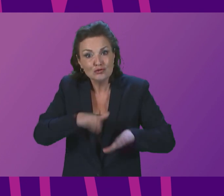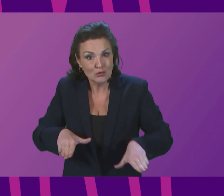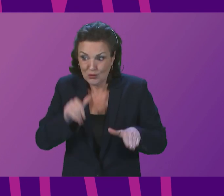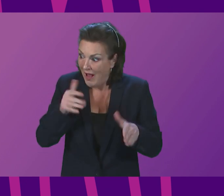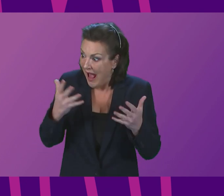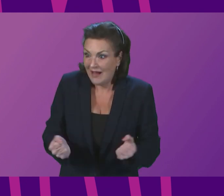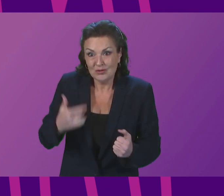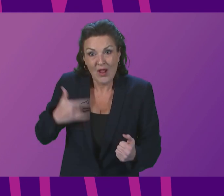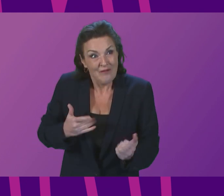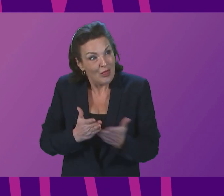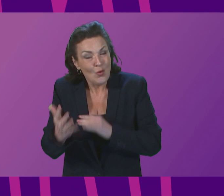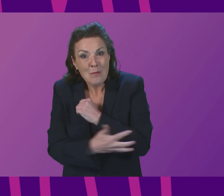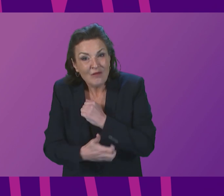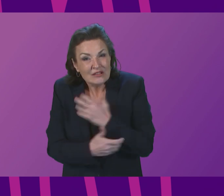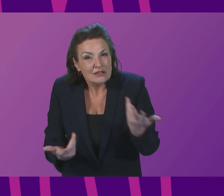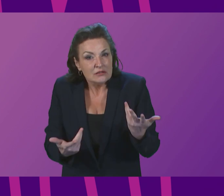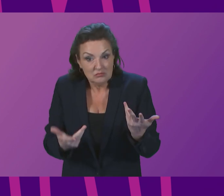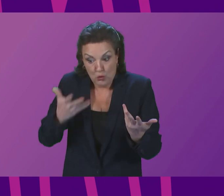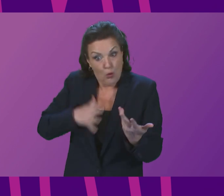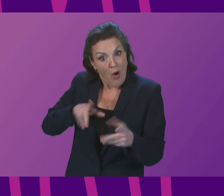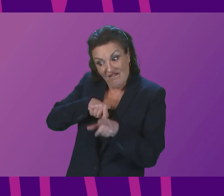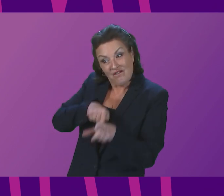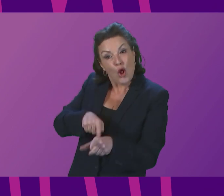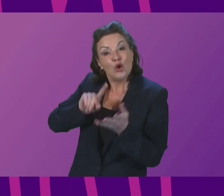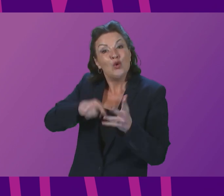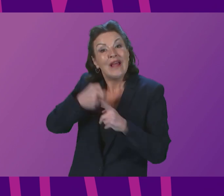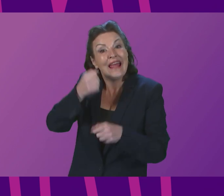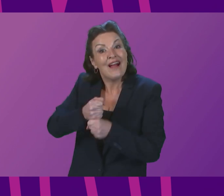rather than putting more children into poverty, as the United Kingdom Government is doing.